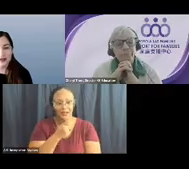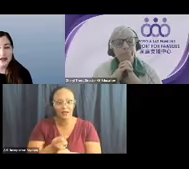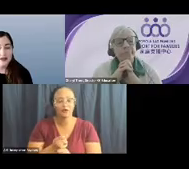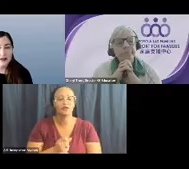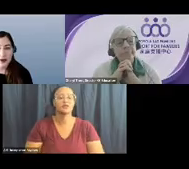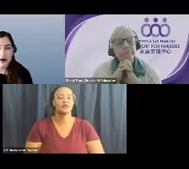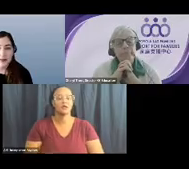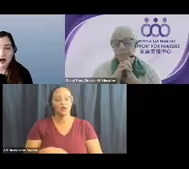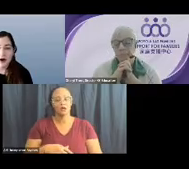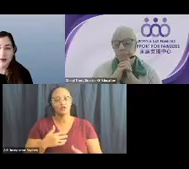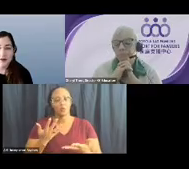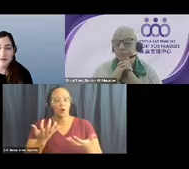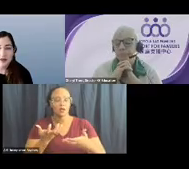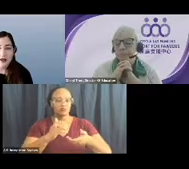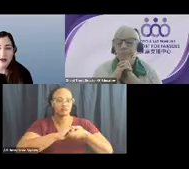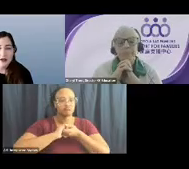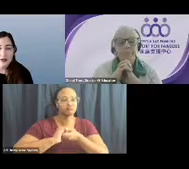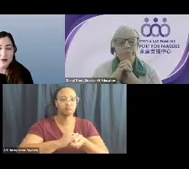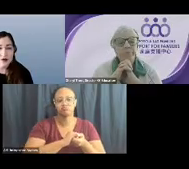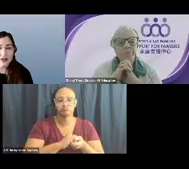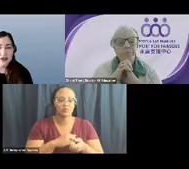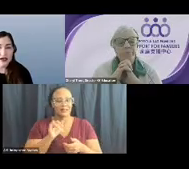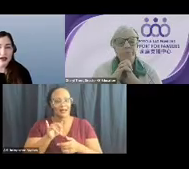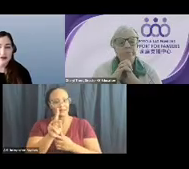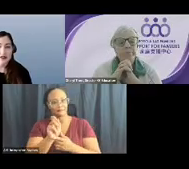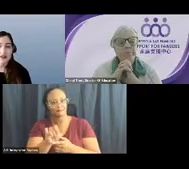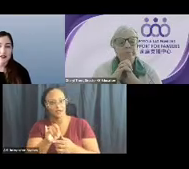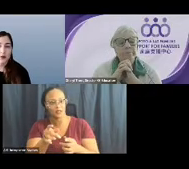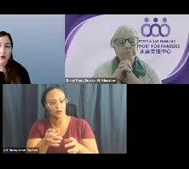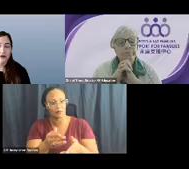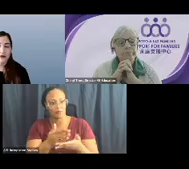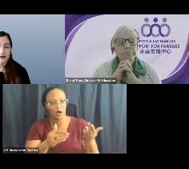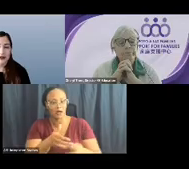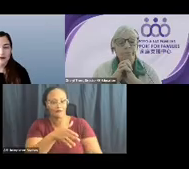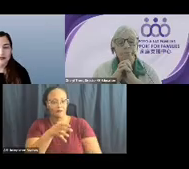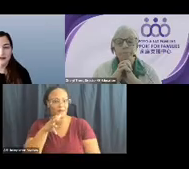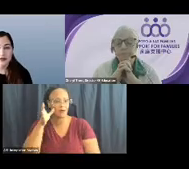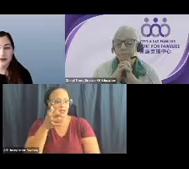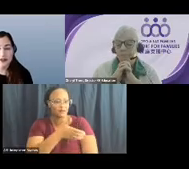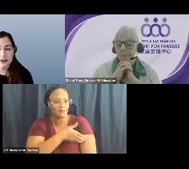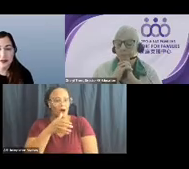key to parent empowerment. So a quick shout out to the support for families of children with